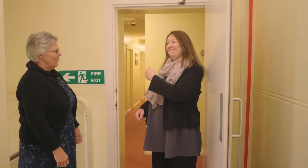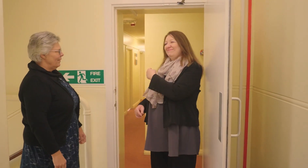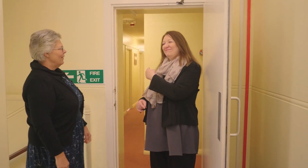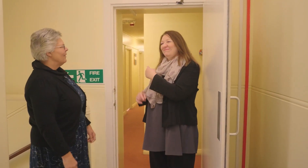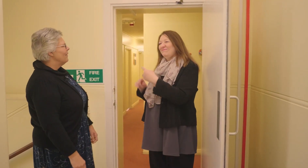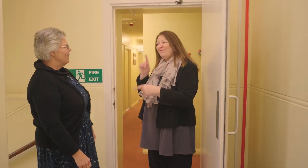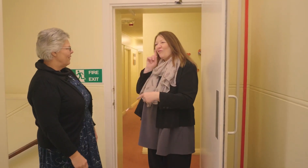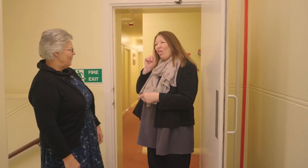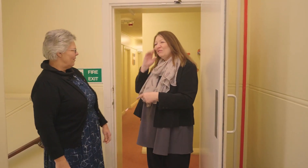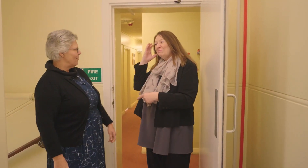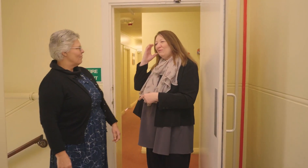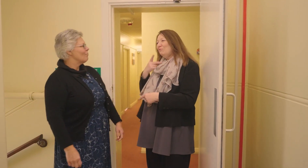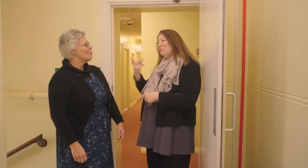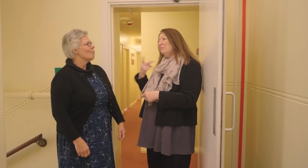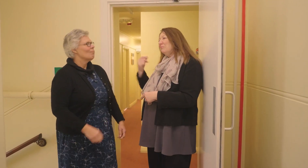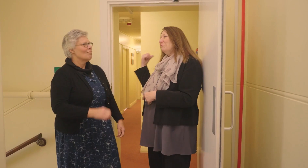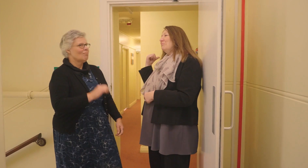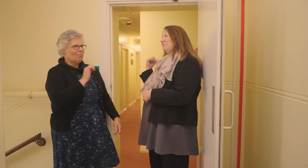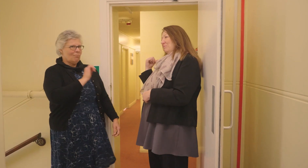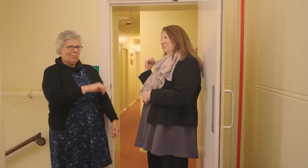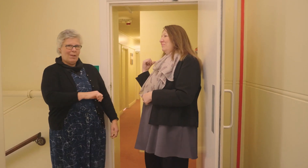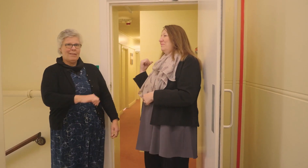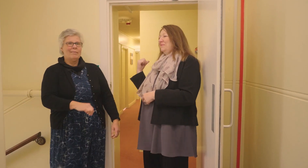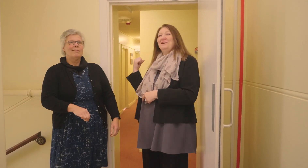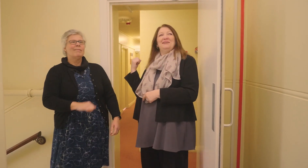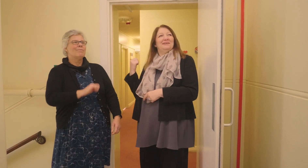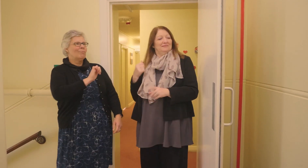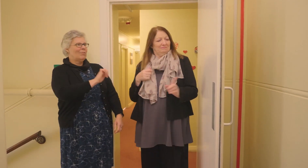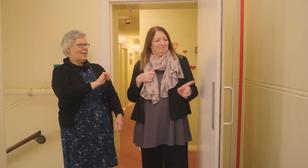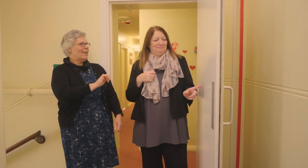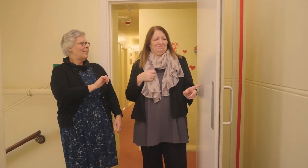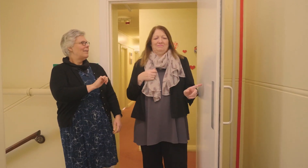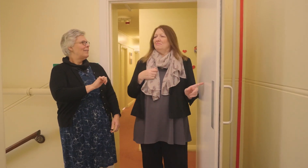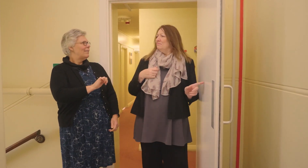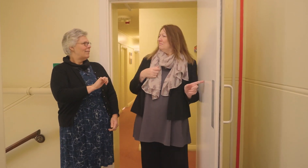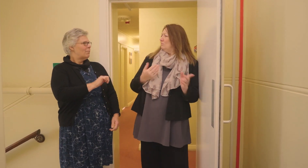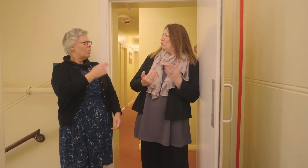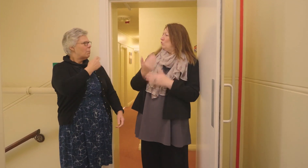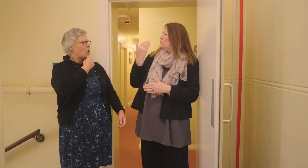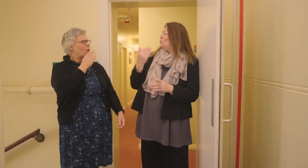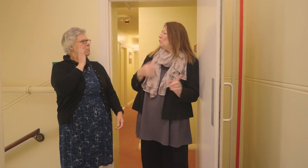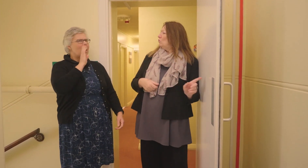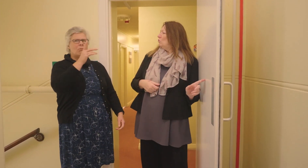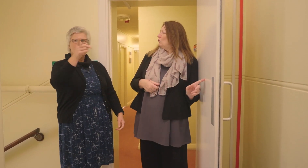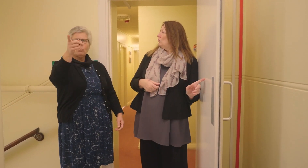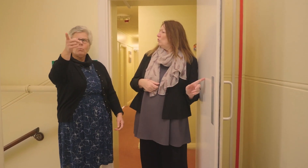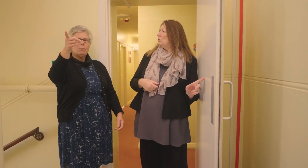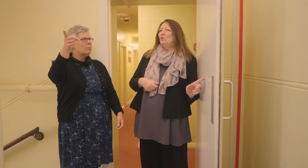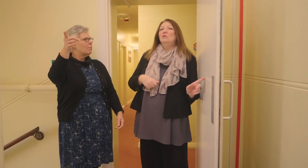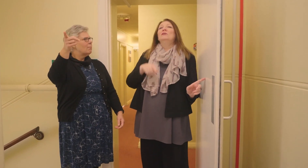The girls' bedrooms were down that way. That's right. This is new. - The boys' bedrooms were down there.